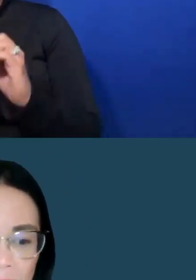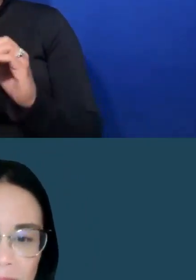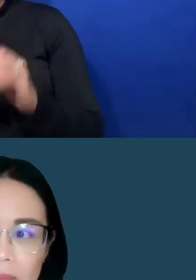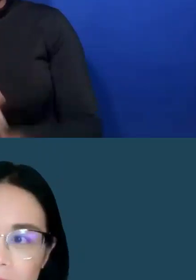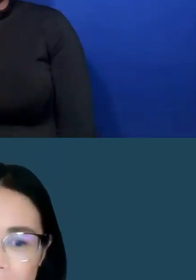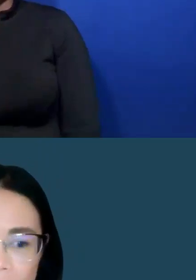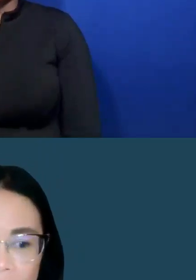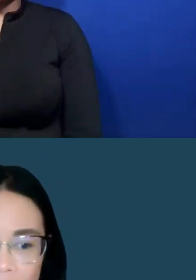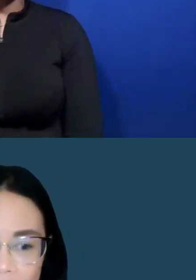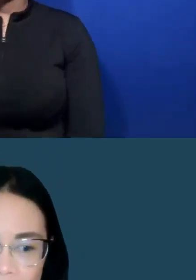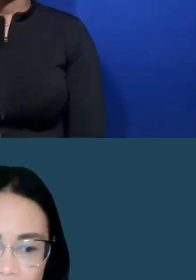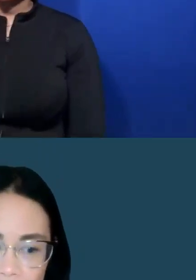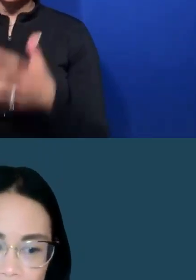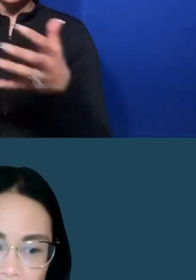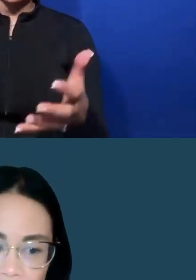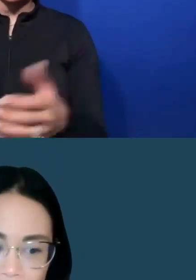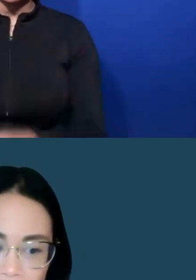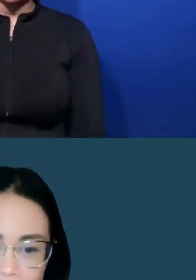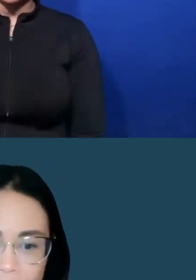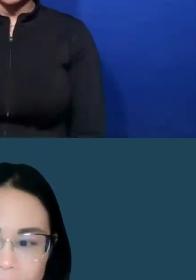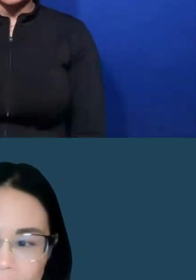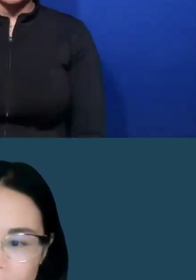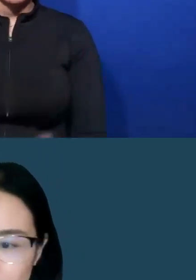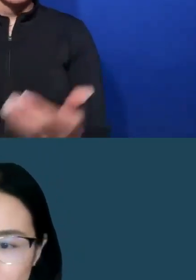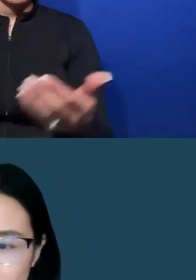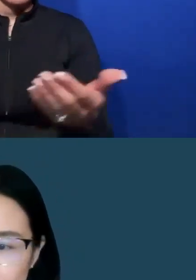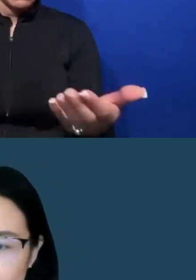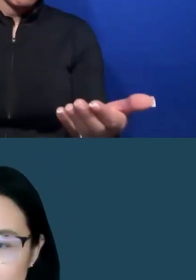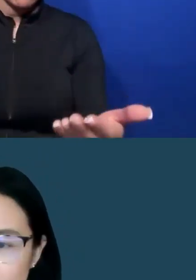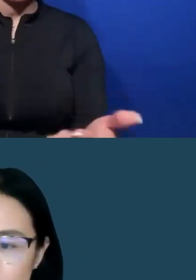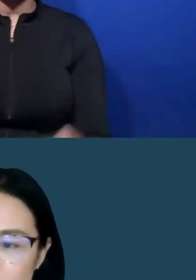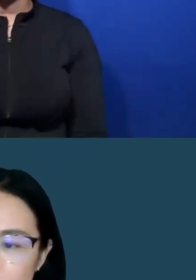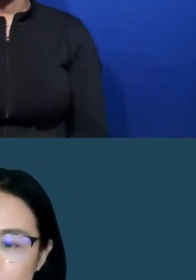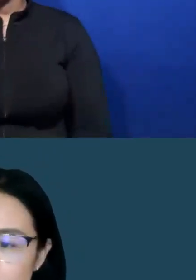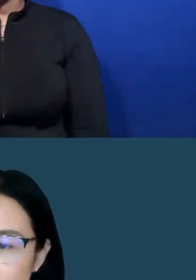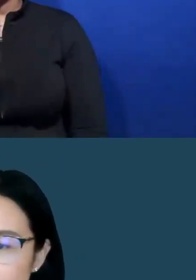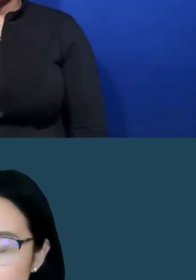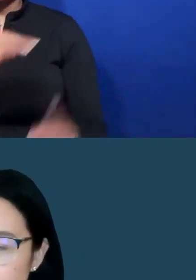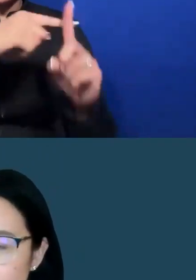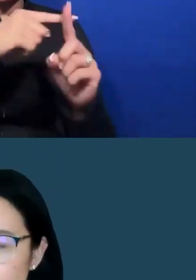Sabrina: Thanks so much, Vivian and Allegra. And yeah, I think that it is the pros and cons of sharing real time